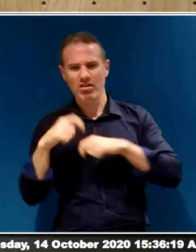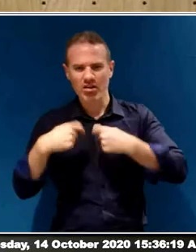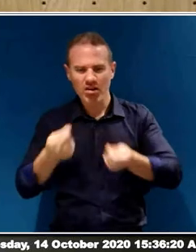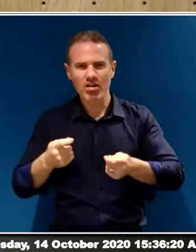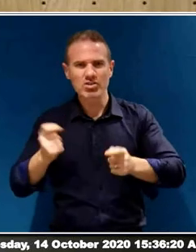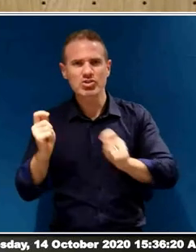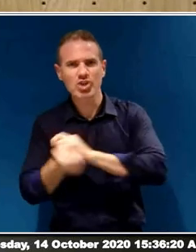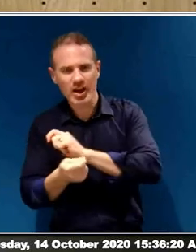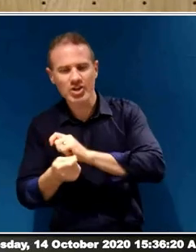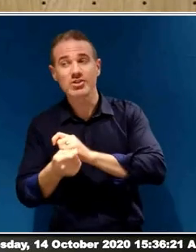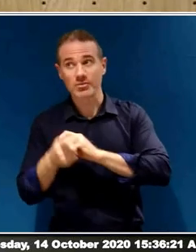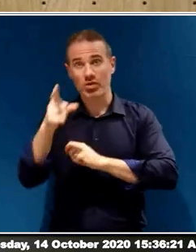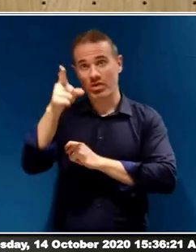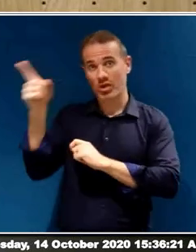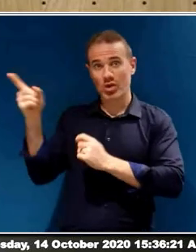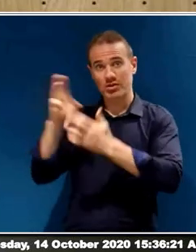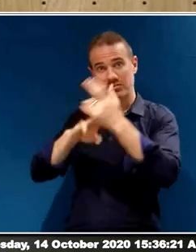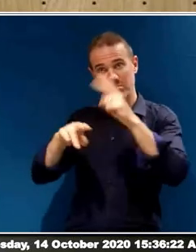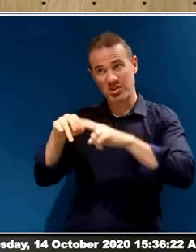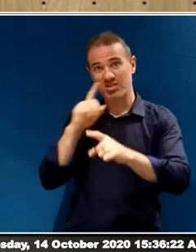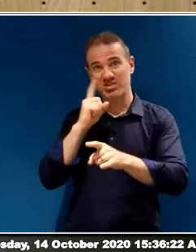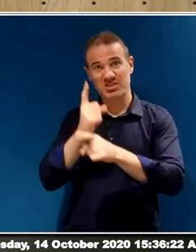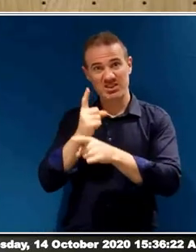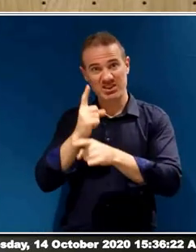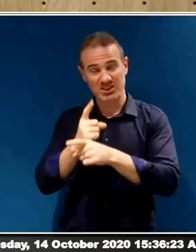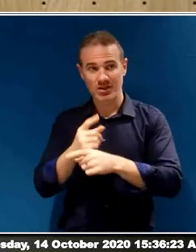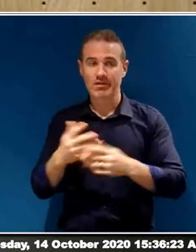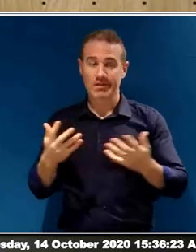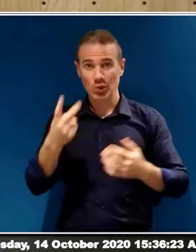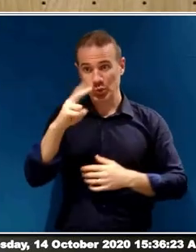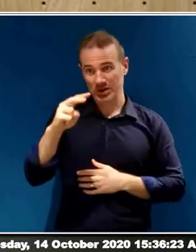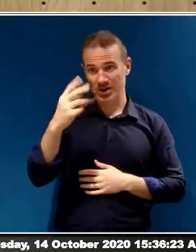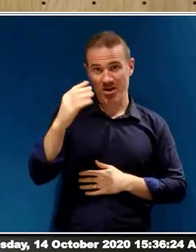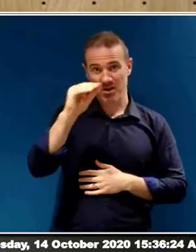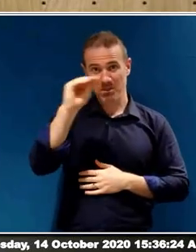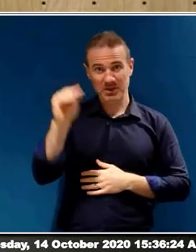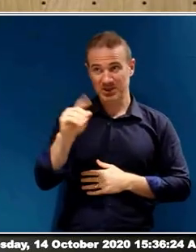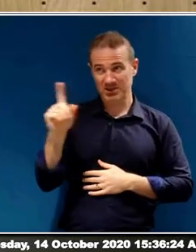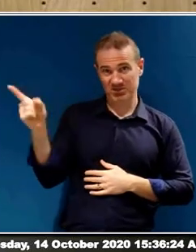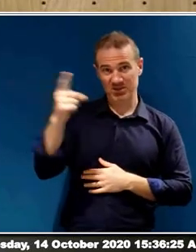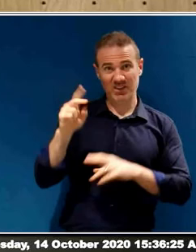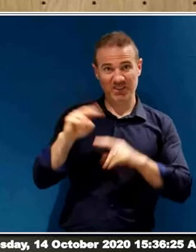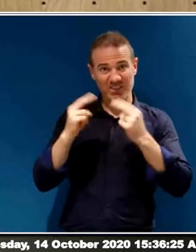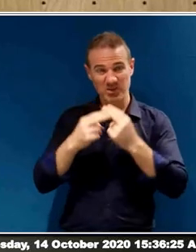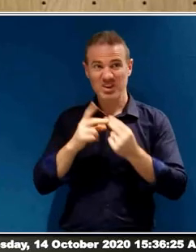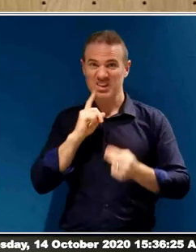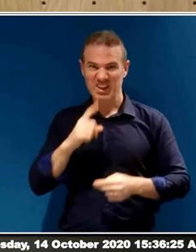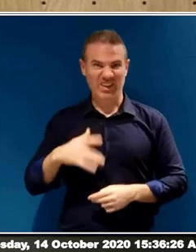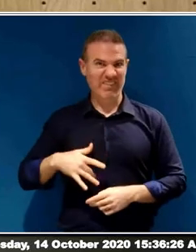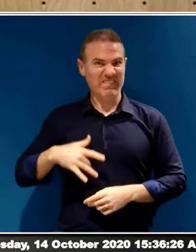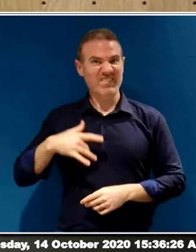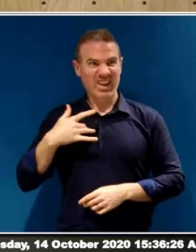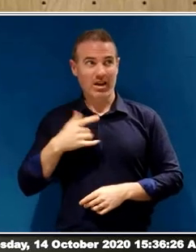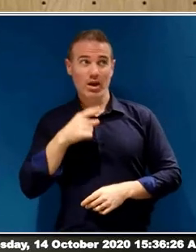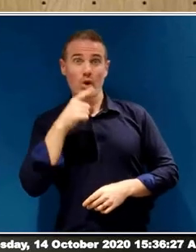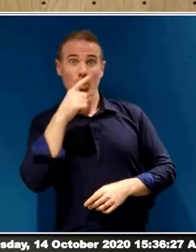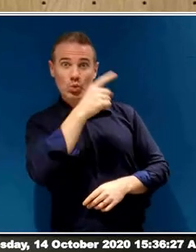families told us that they felt like they were discouraged from enrolling their child within a mainstream school.